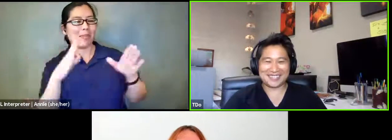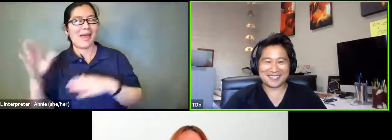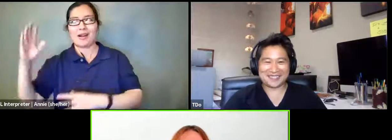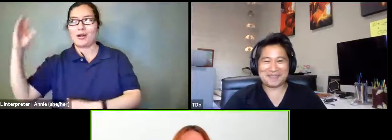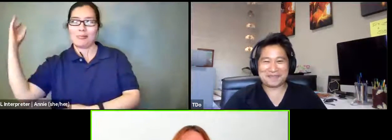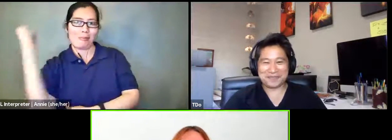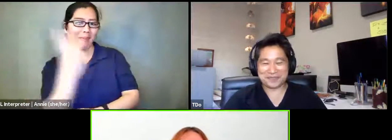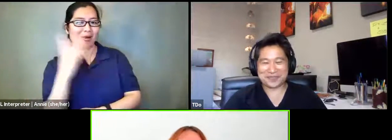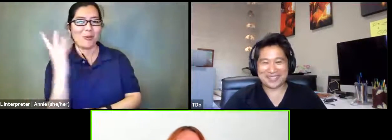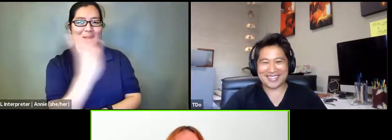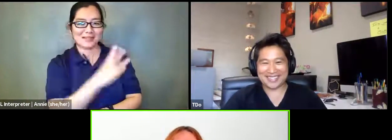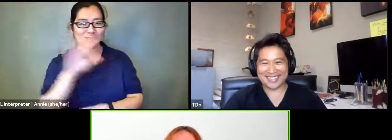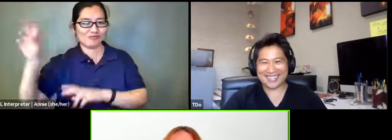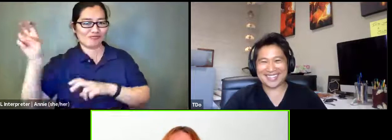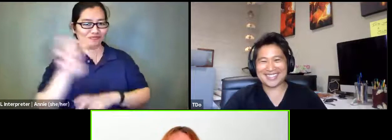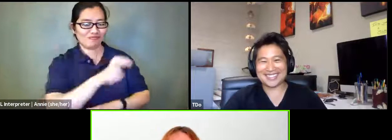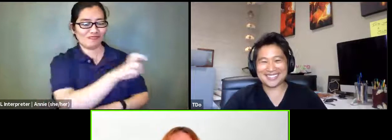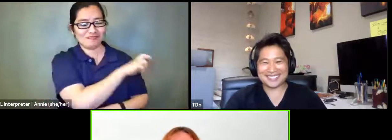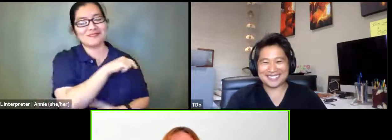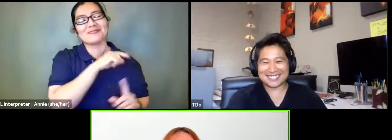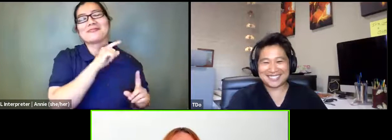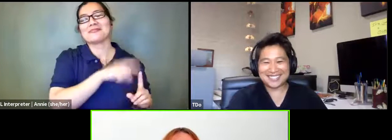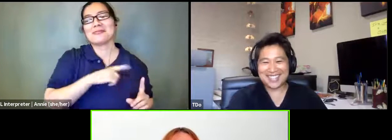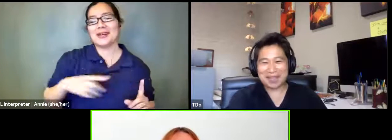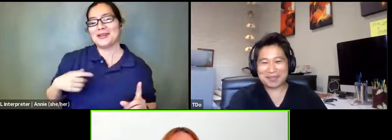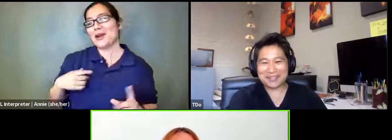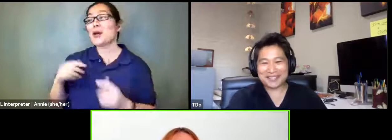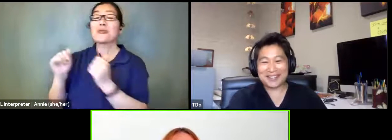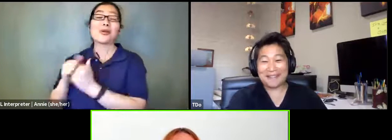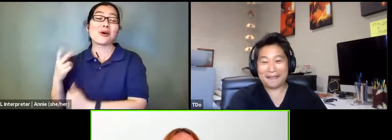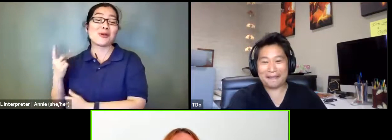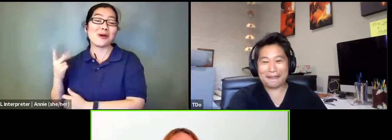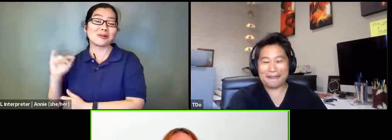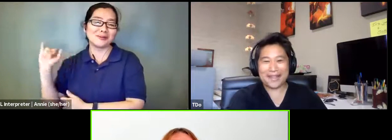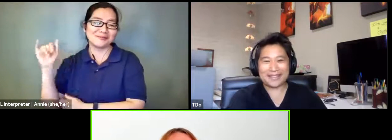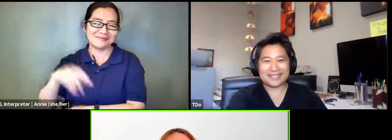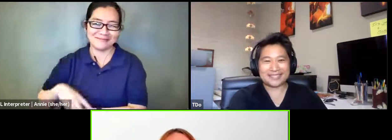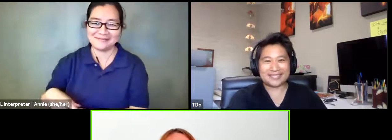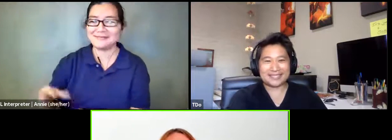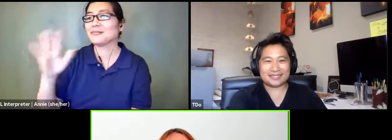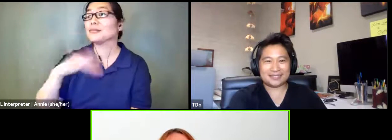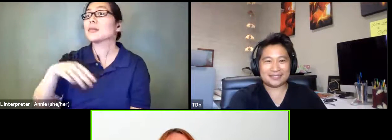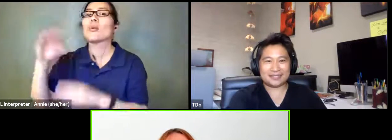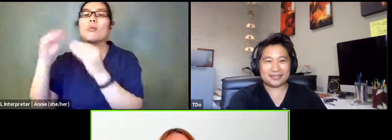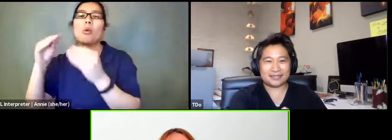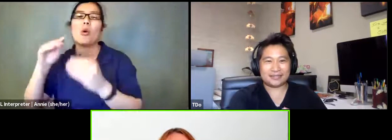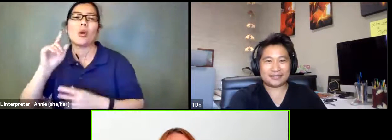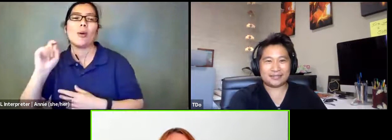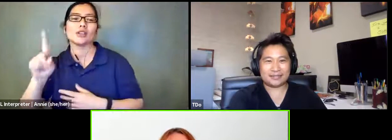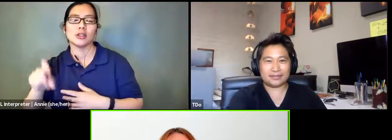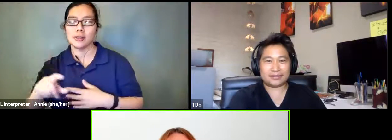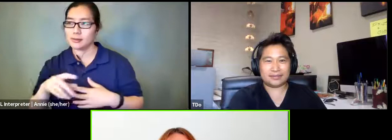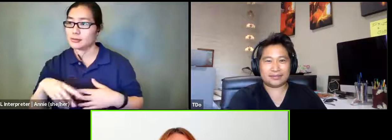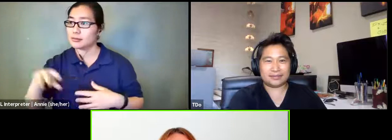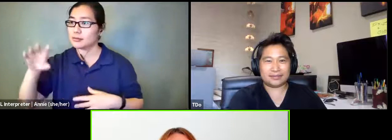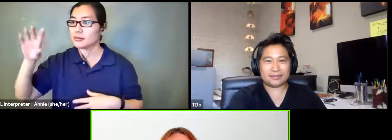We have more questions here. Sharina asks if your company participates in